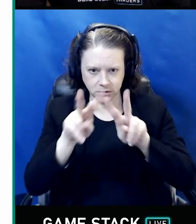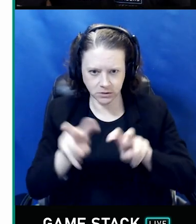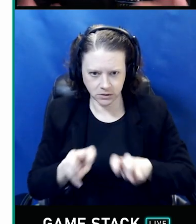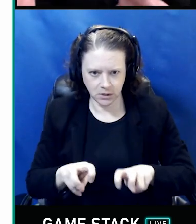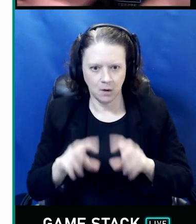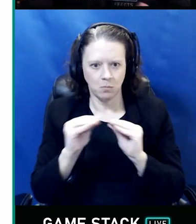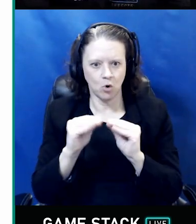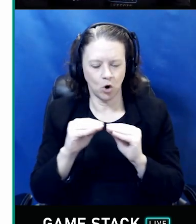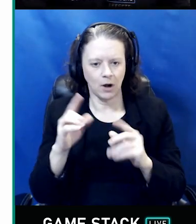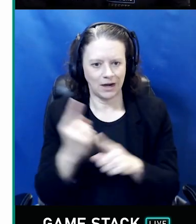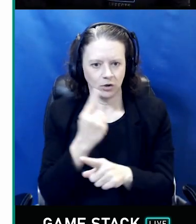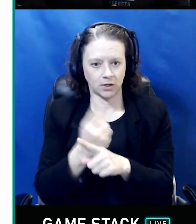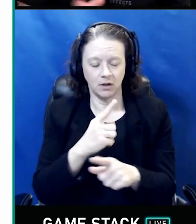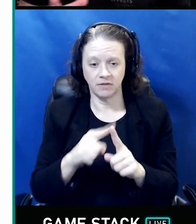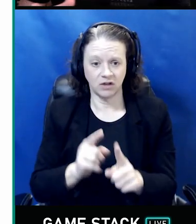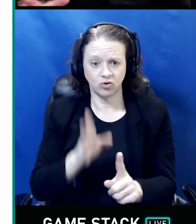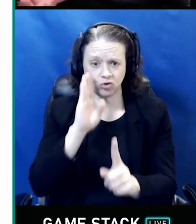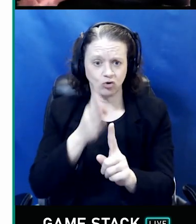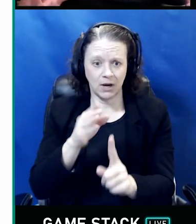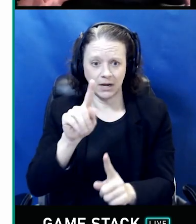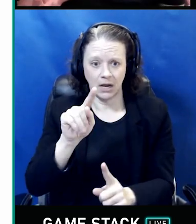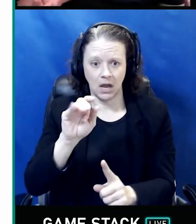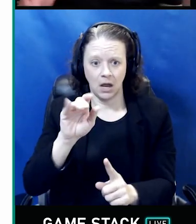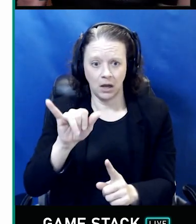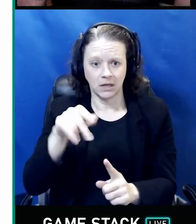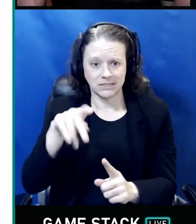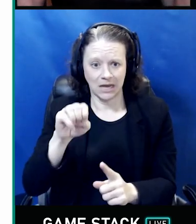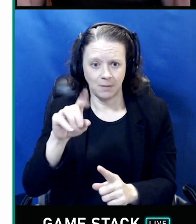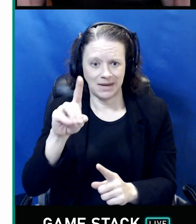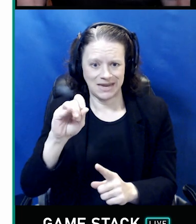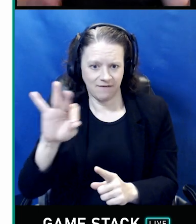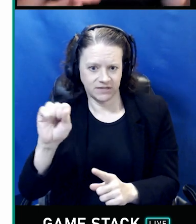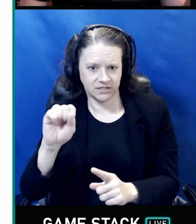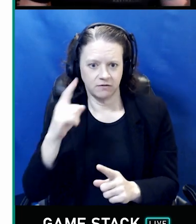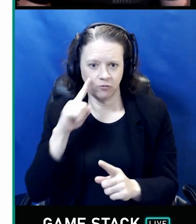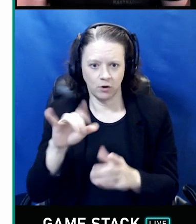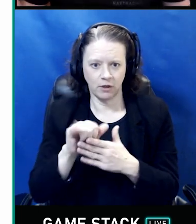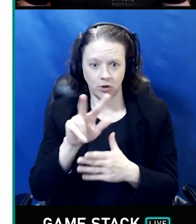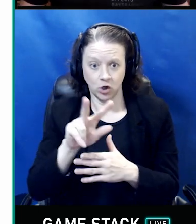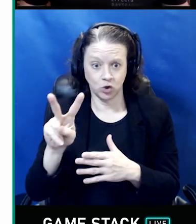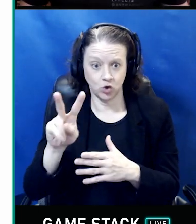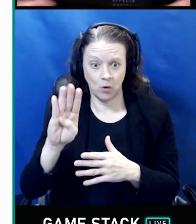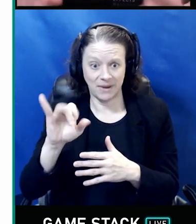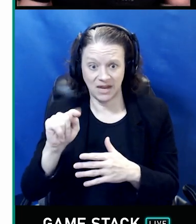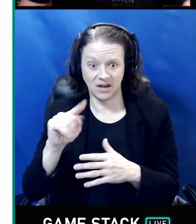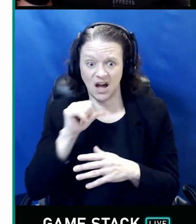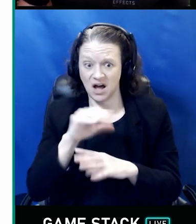unsigned integer, so if you don't like these types and you don't want to use them, you don't care about diagnostics,